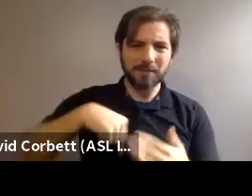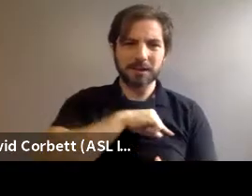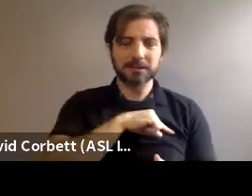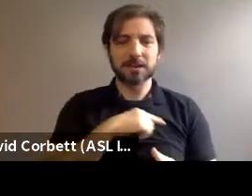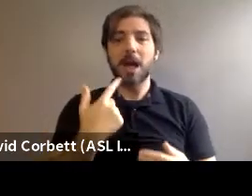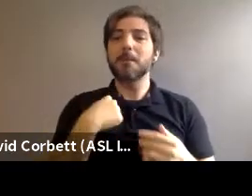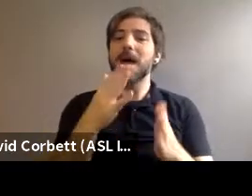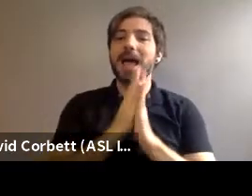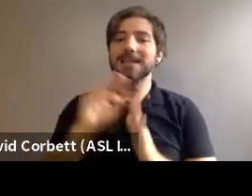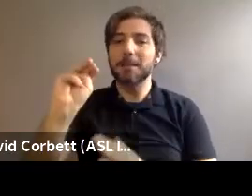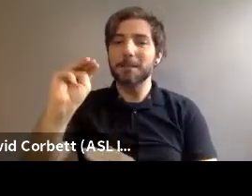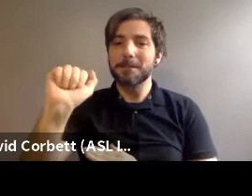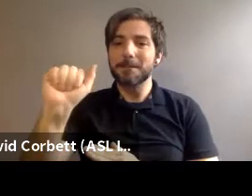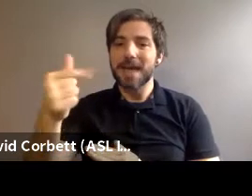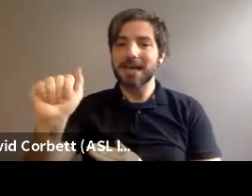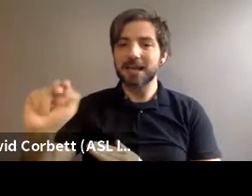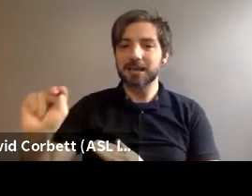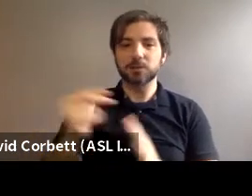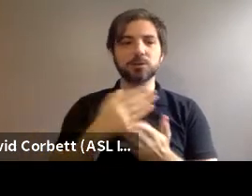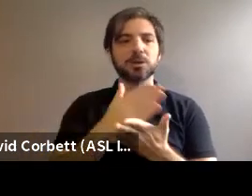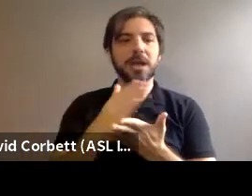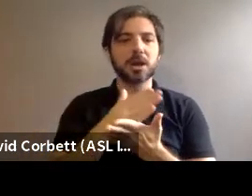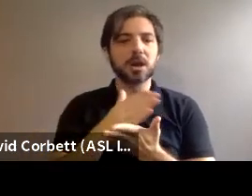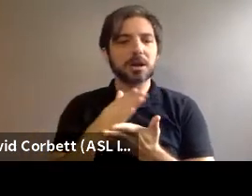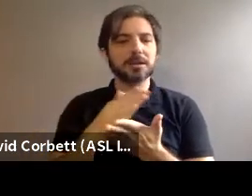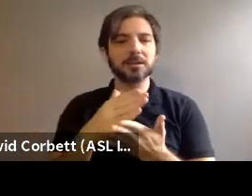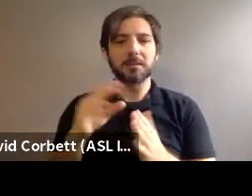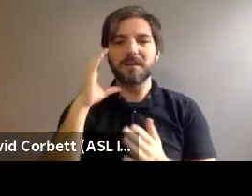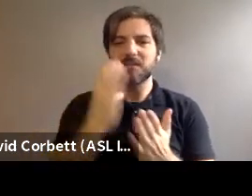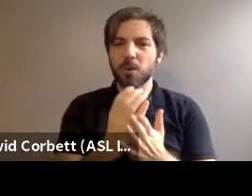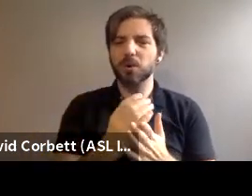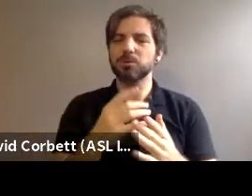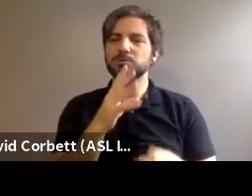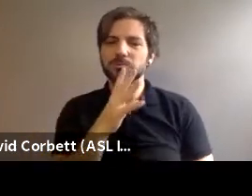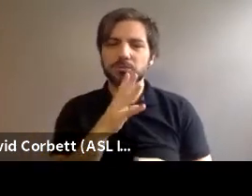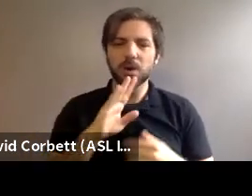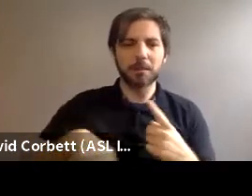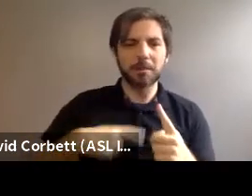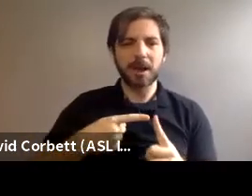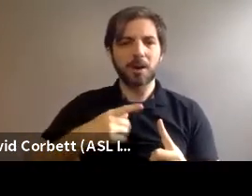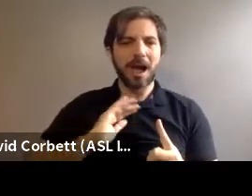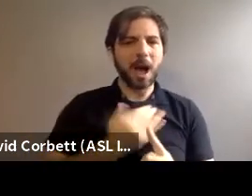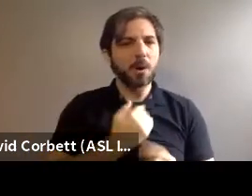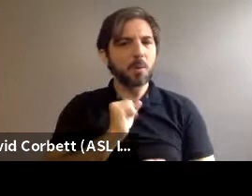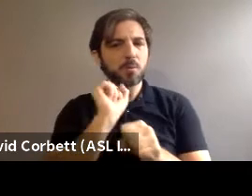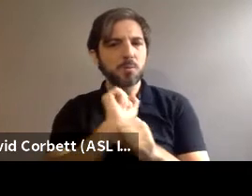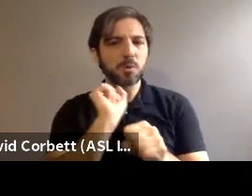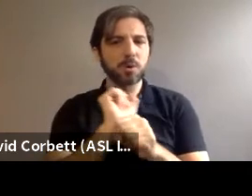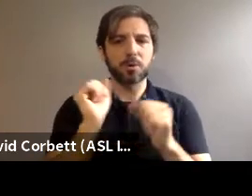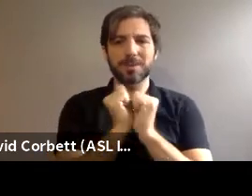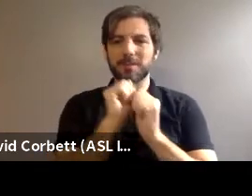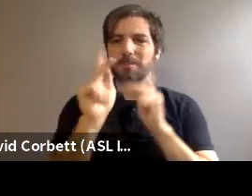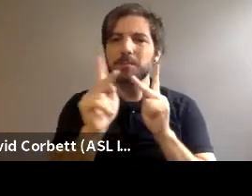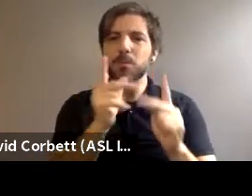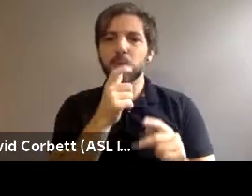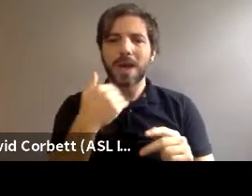I talk and talk a little bit about our work with people with disabilities on various projects